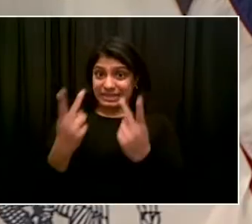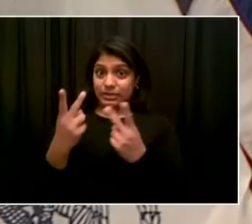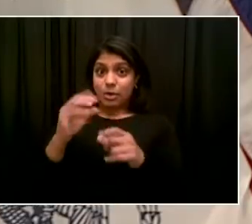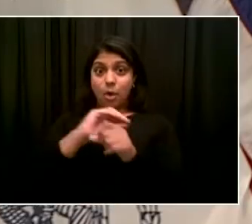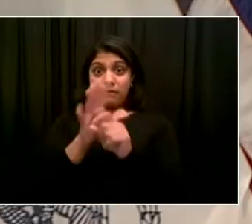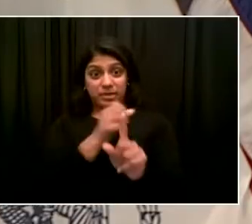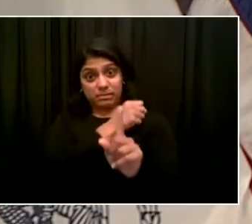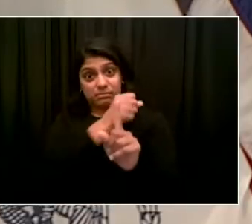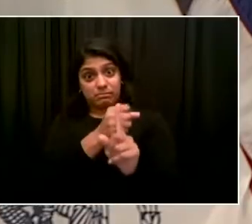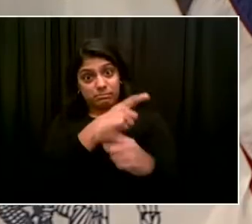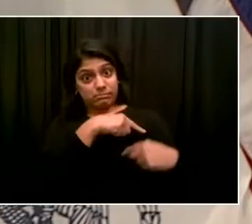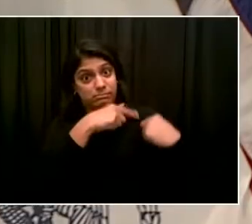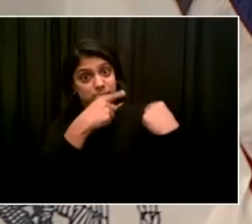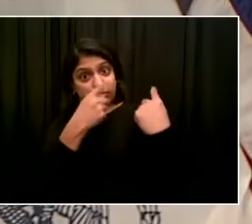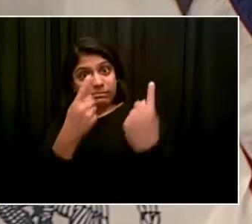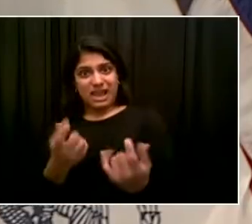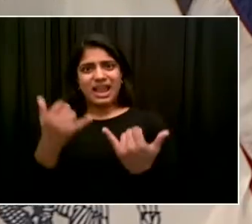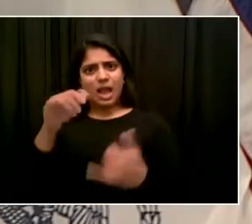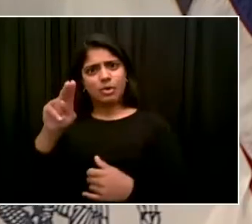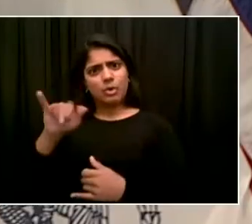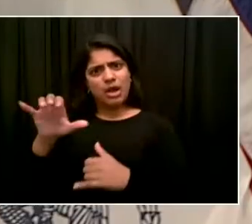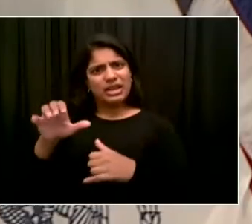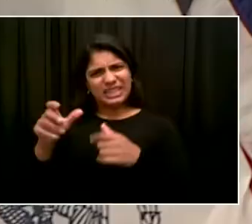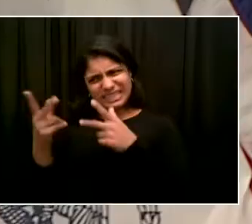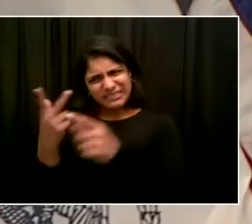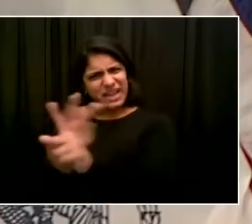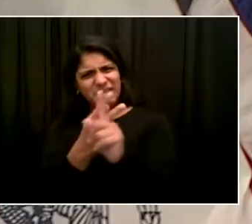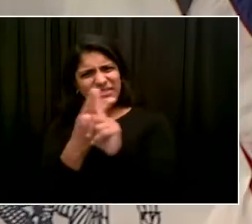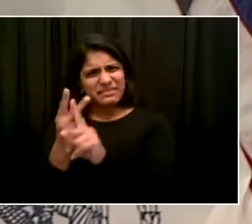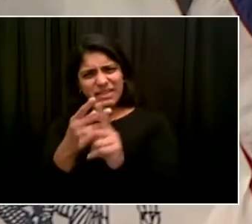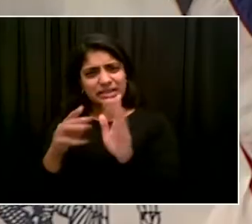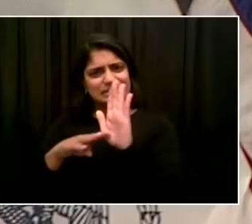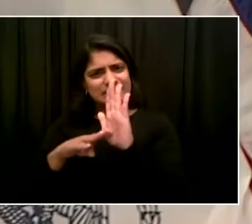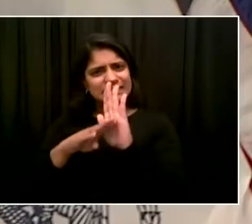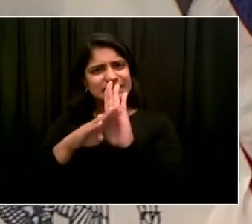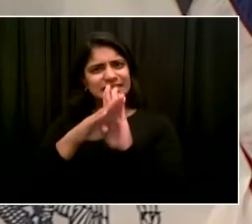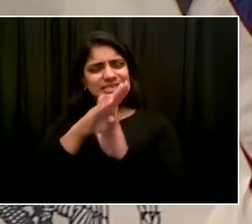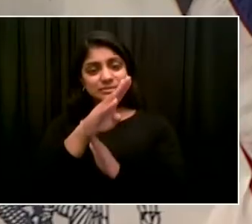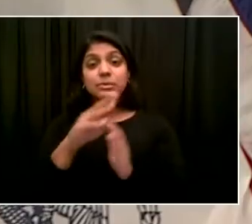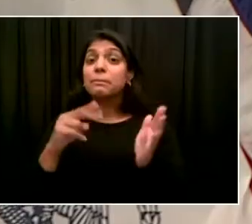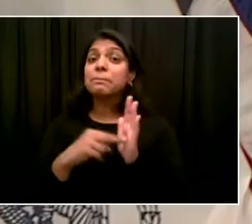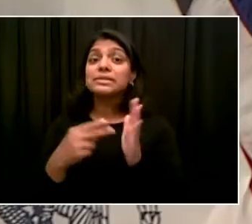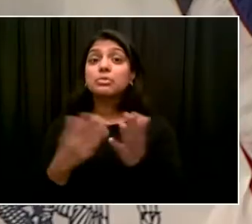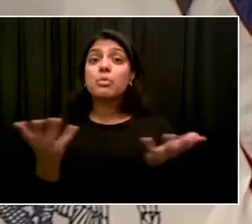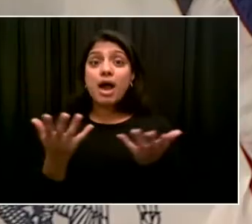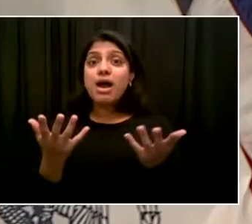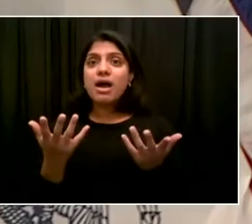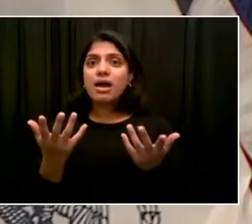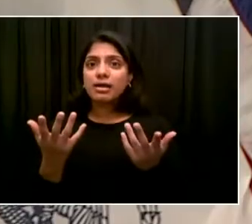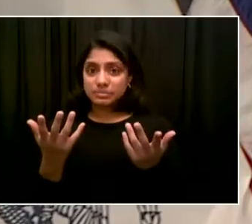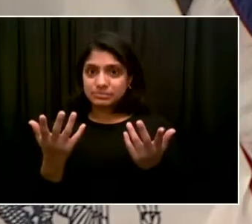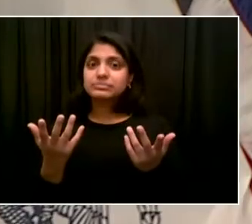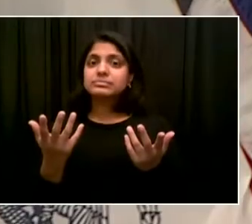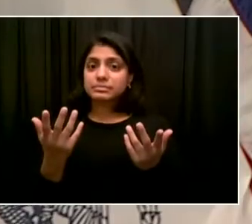CONTINUE RECOVERY FOR ALL OF US. BUILDING NEW YORK CITY, BUILDING IT ACBK UP, CREATING OPPORTUNITY,